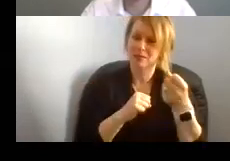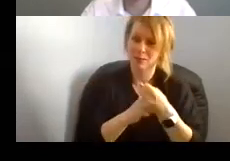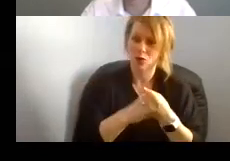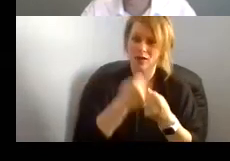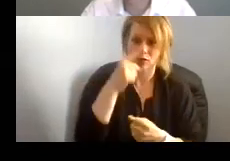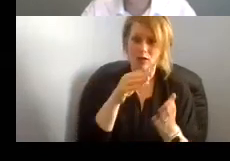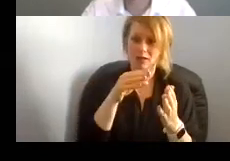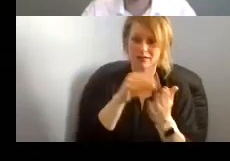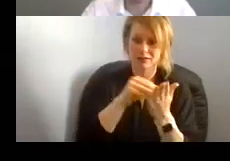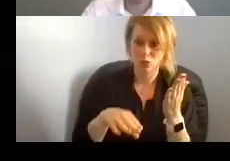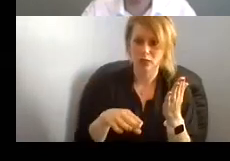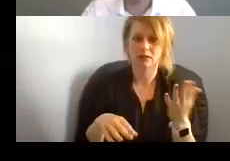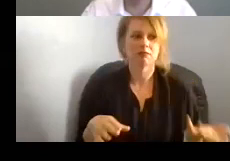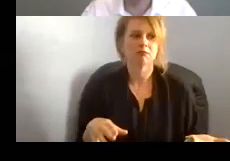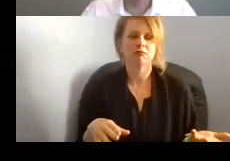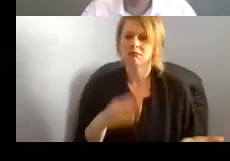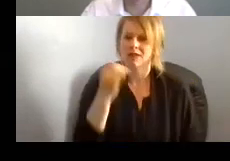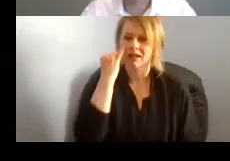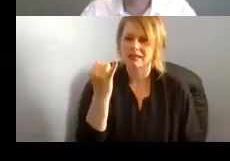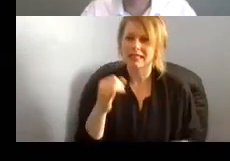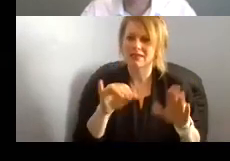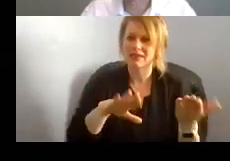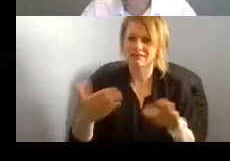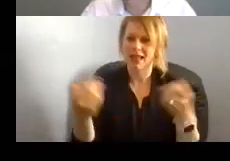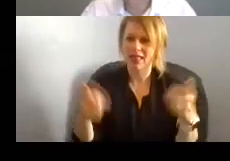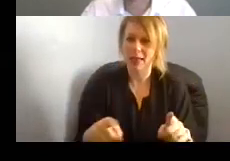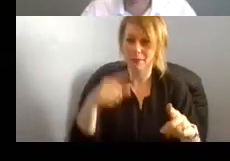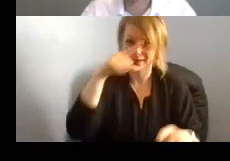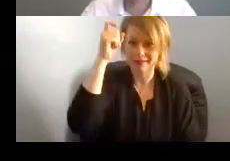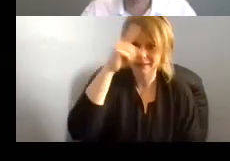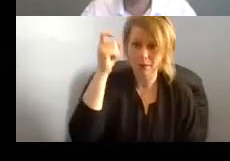summer vacation and holiday breaks, using phone, email, and the internet.